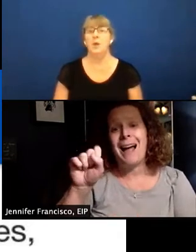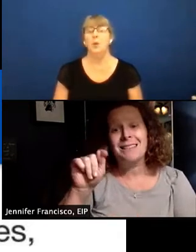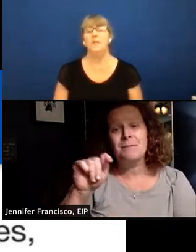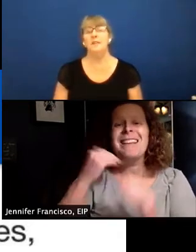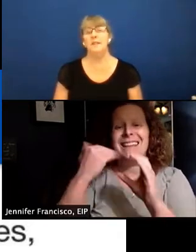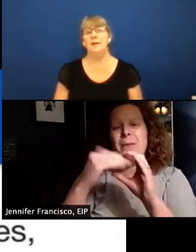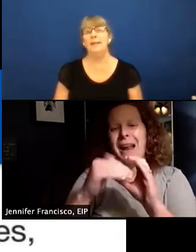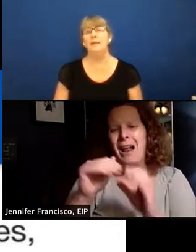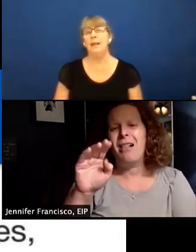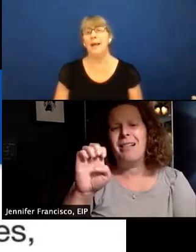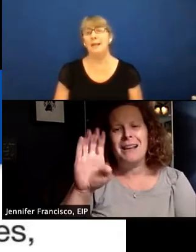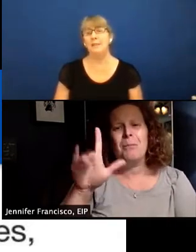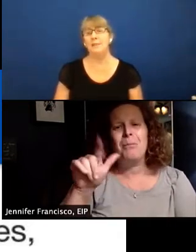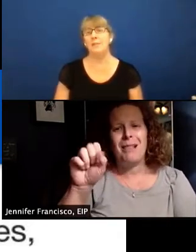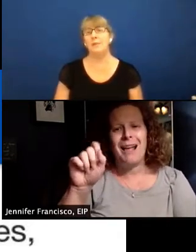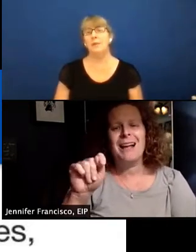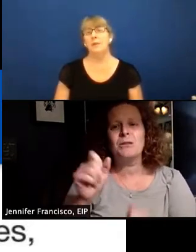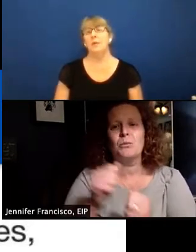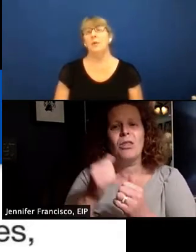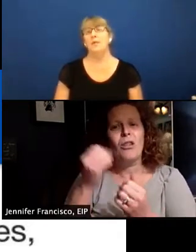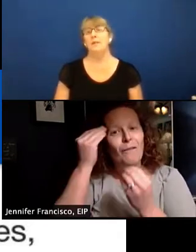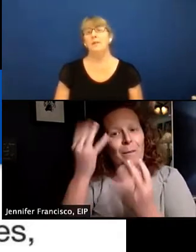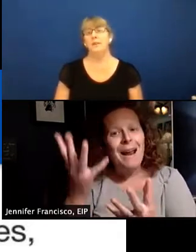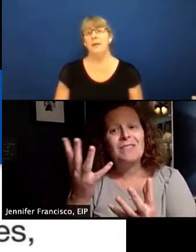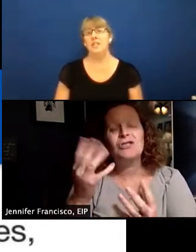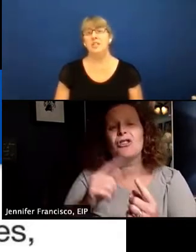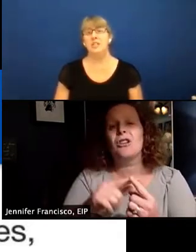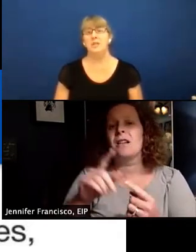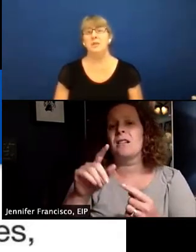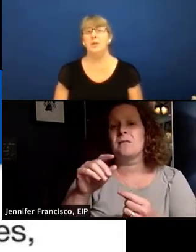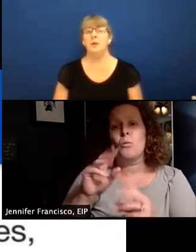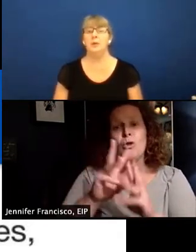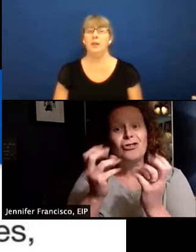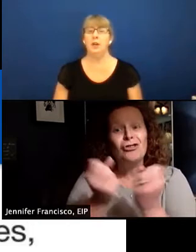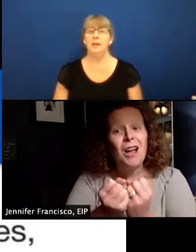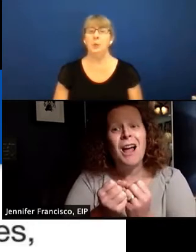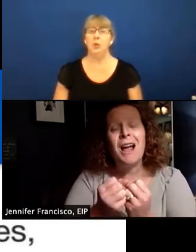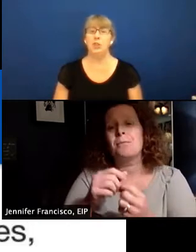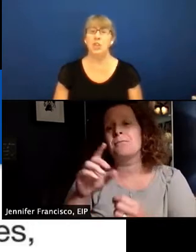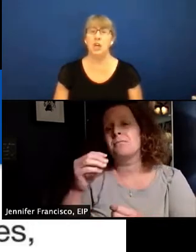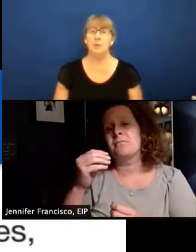We send out email blasts with information regarding workshops,